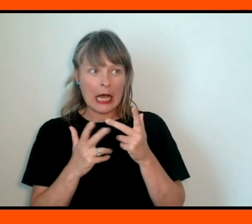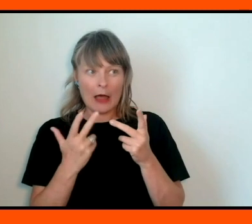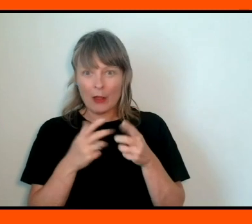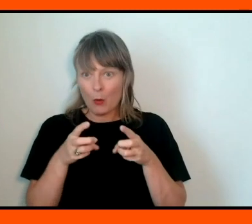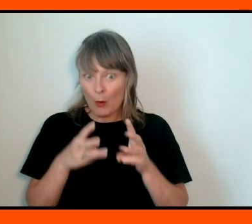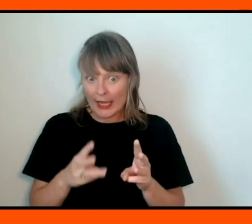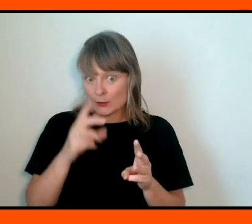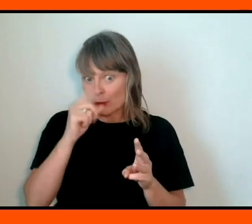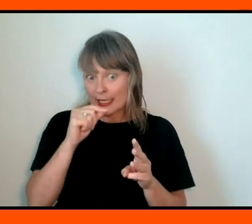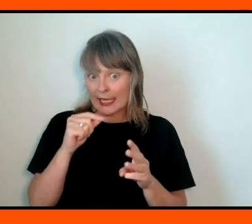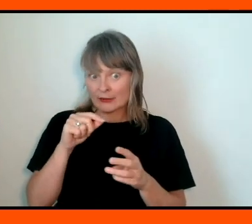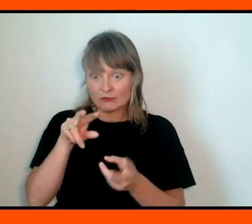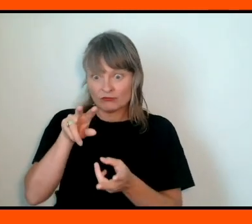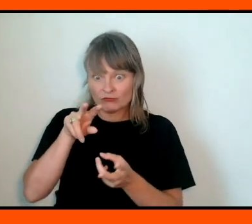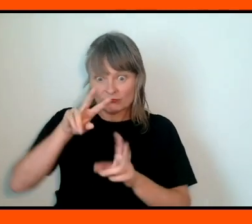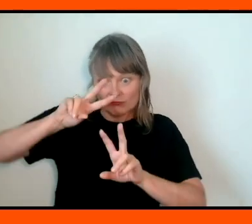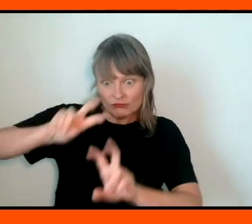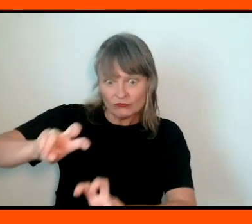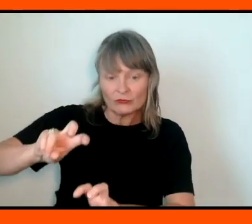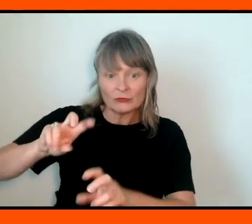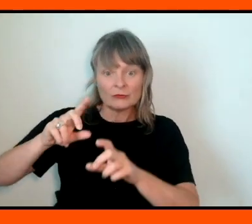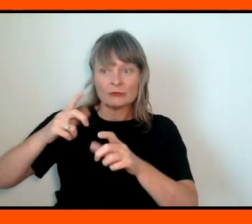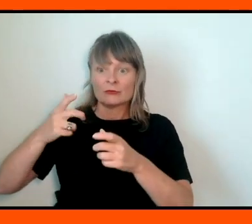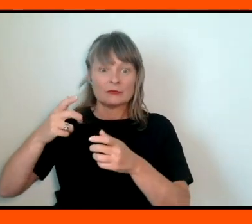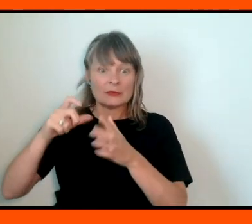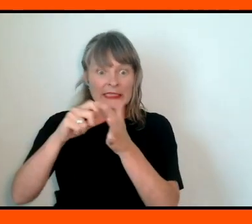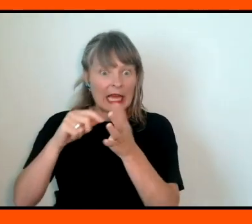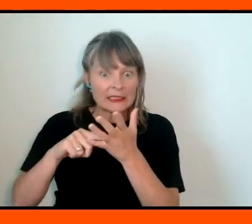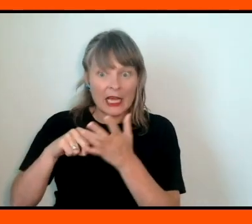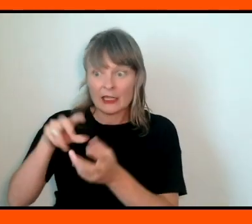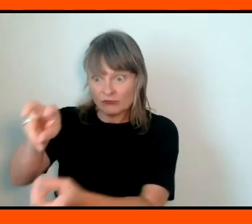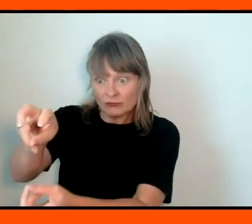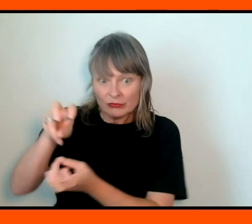and for example there may be survey or administrative data that will meet the identified needs.